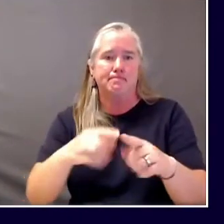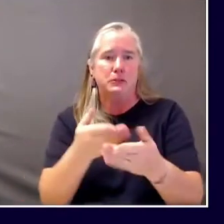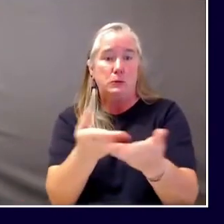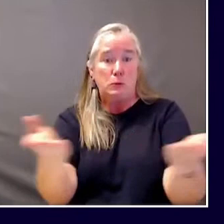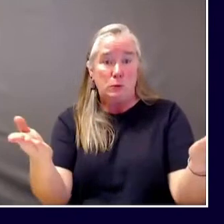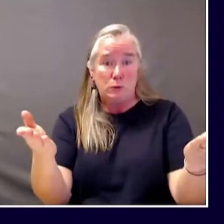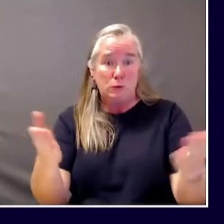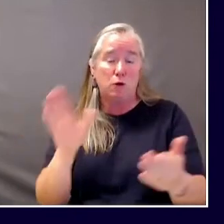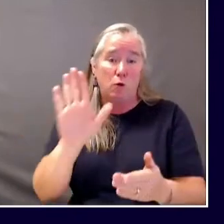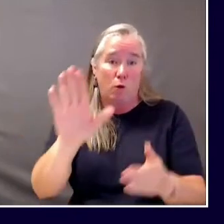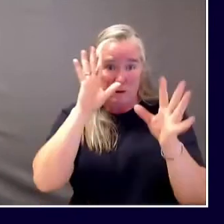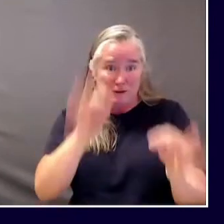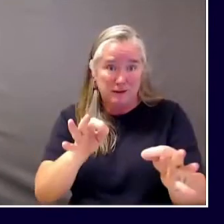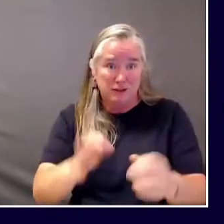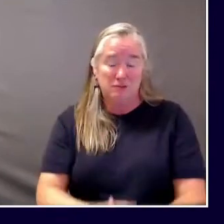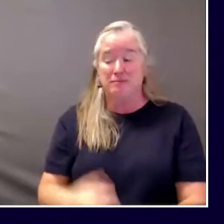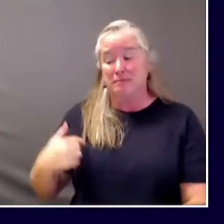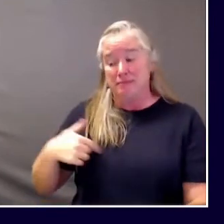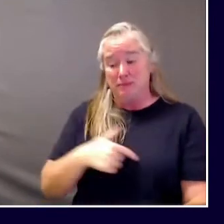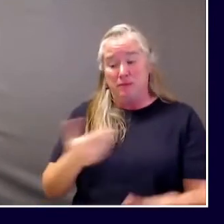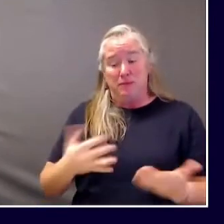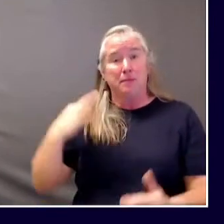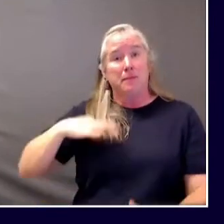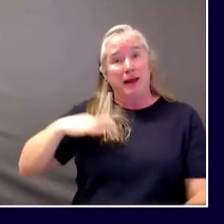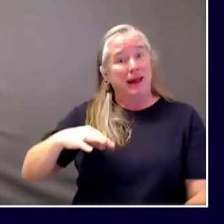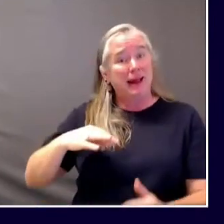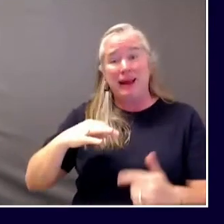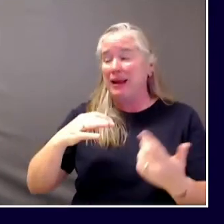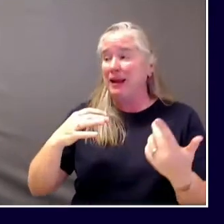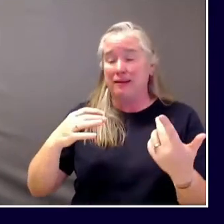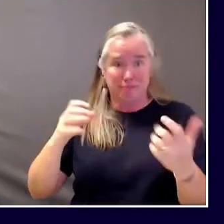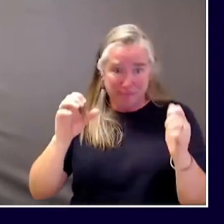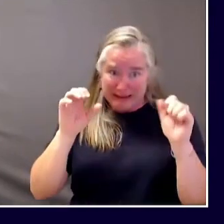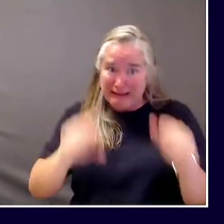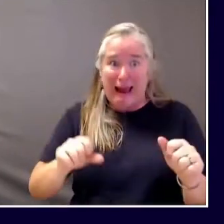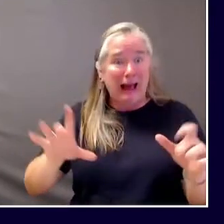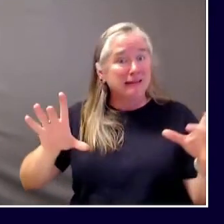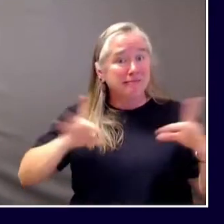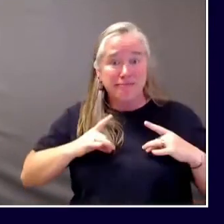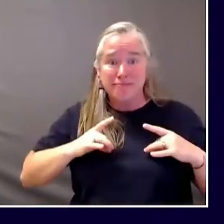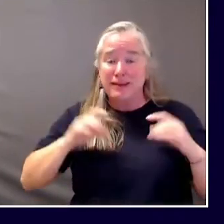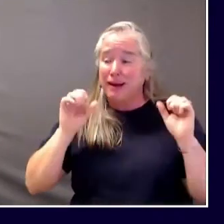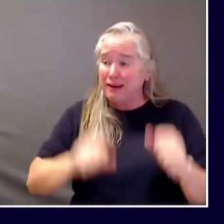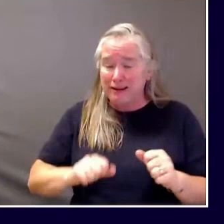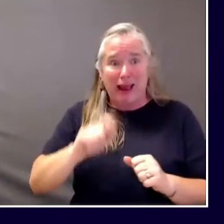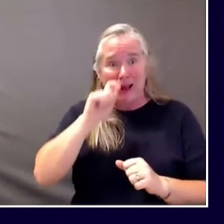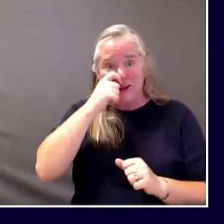you know that we had made or not